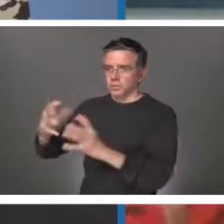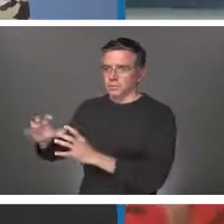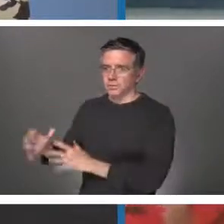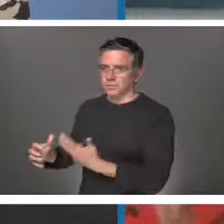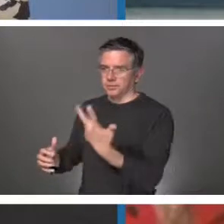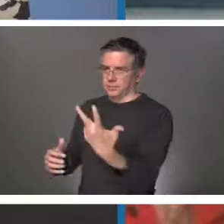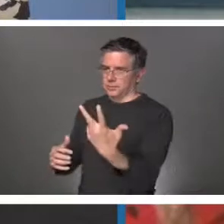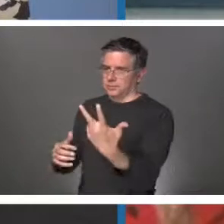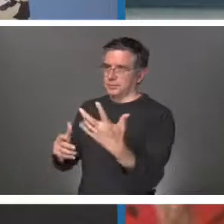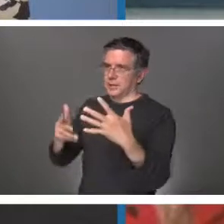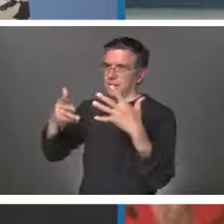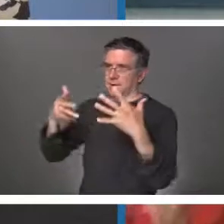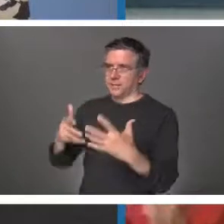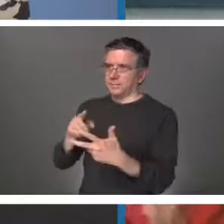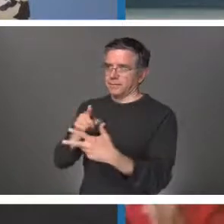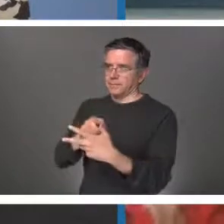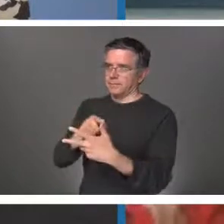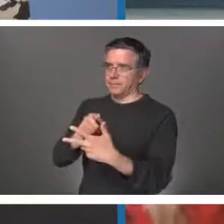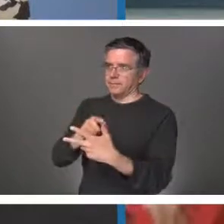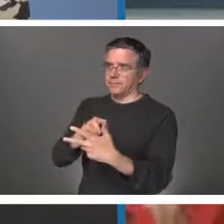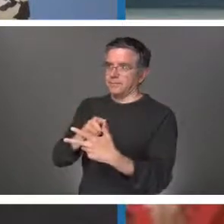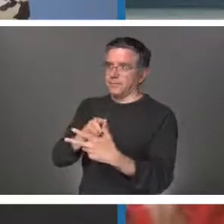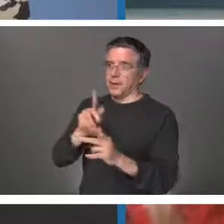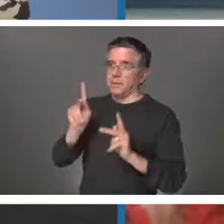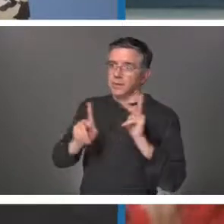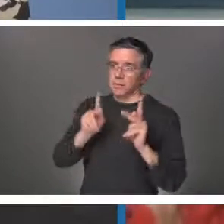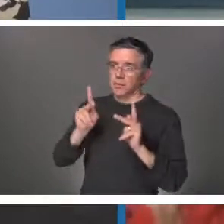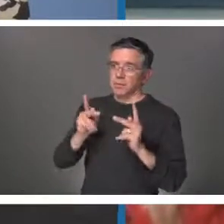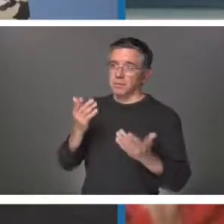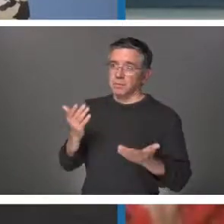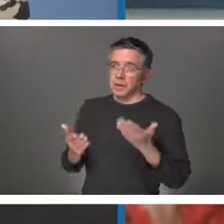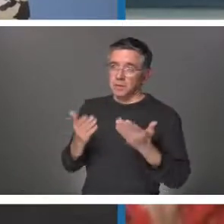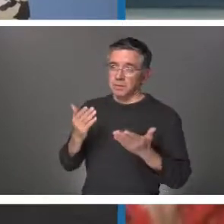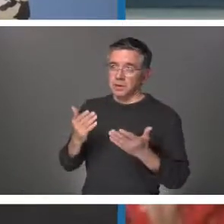The first being folks that may have some additional barriers to getting that vaccine.